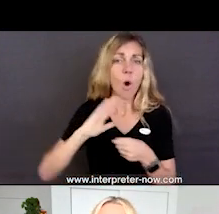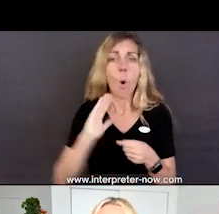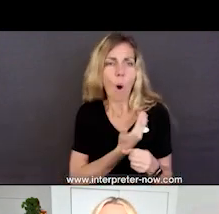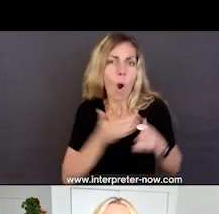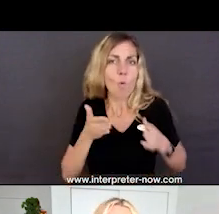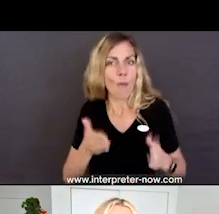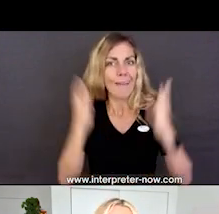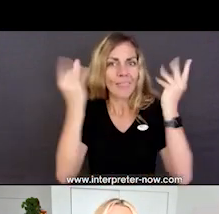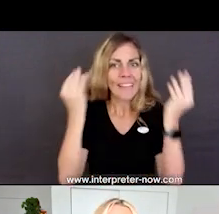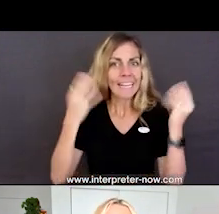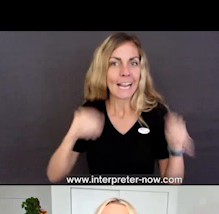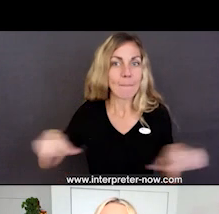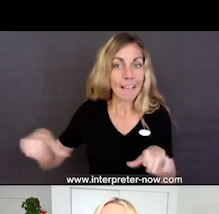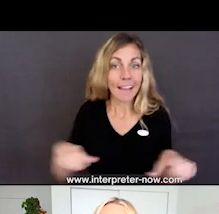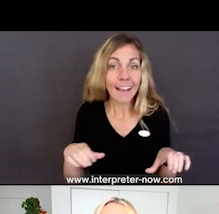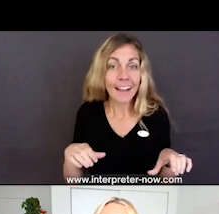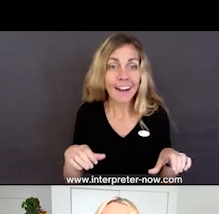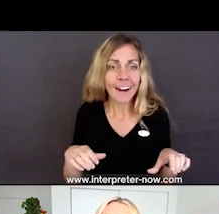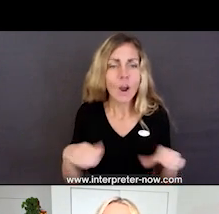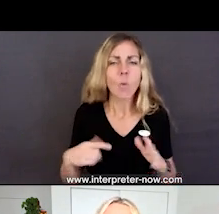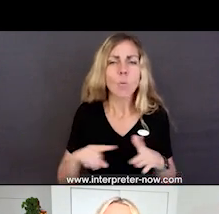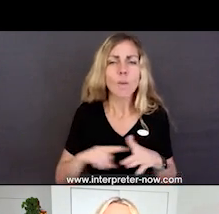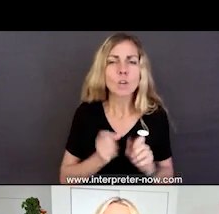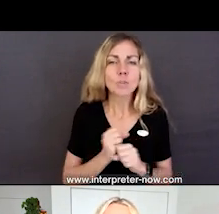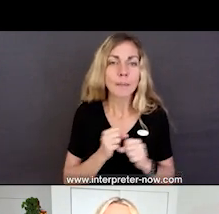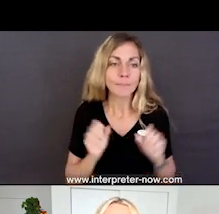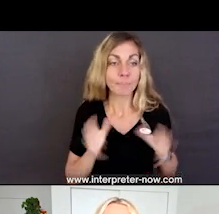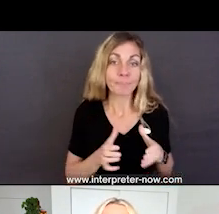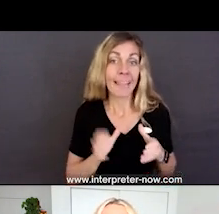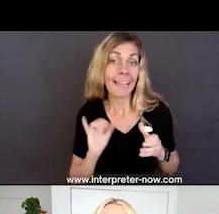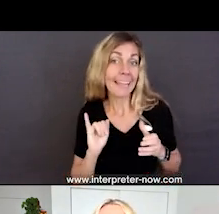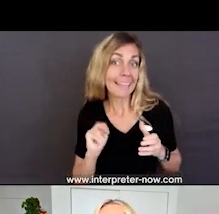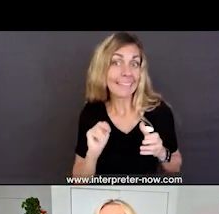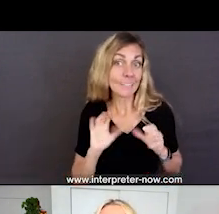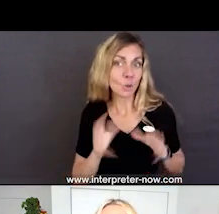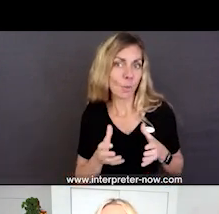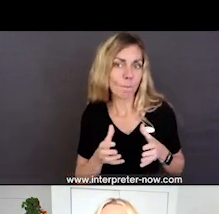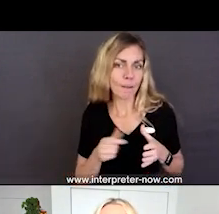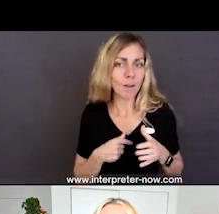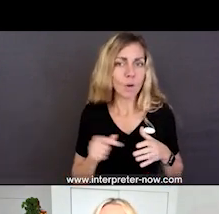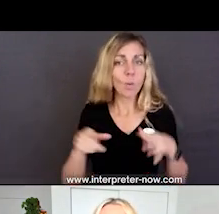location, our own way of thinking and being, we start to create an ingroup around that,